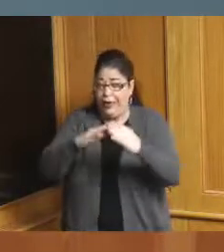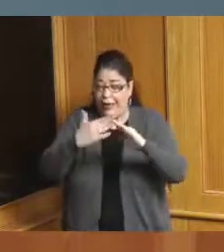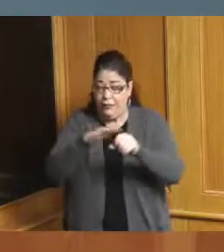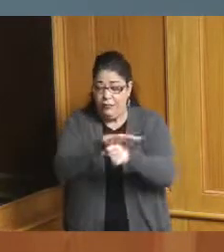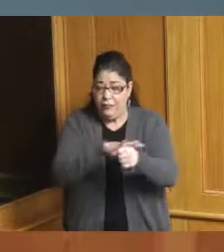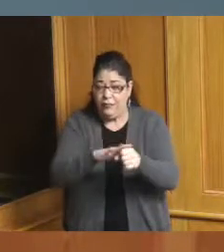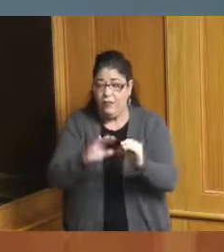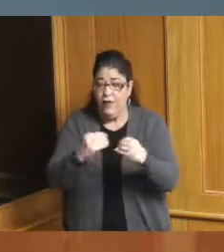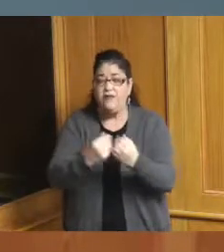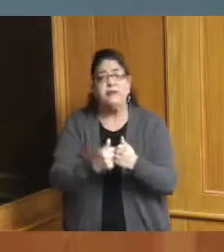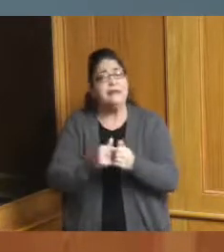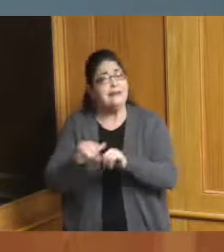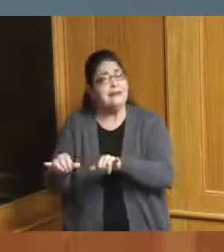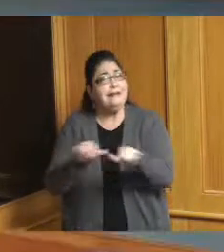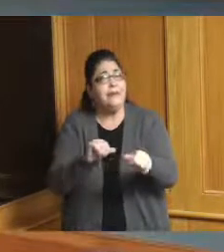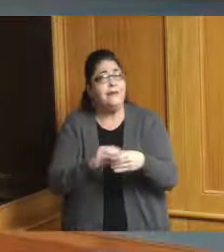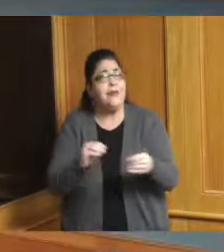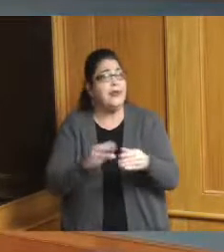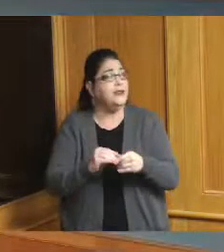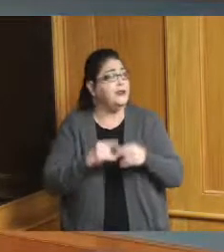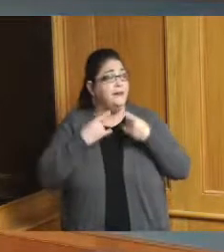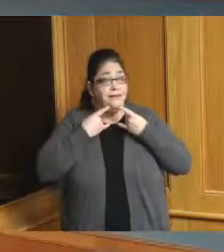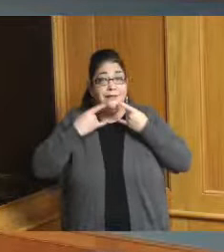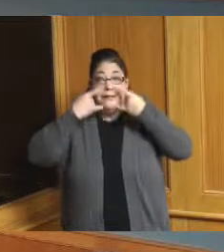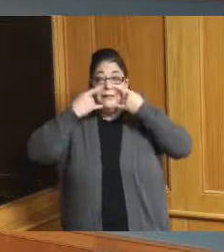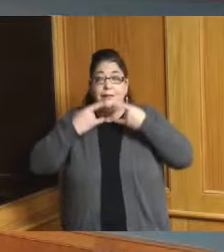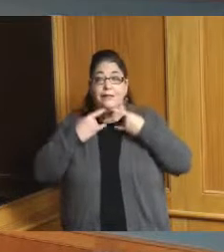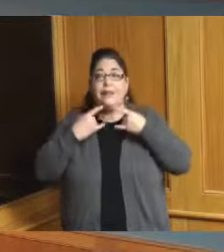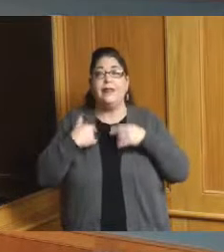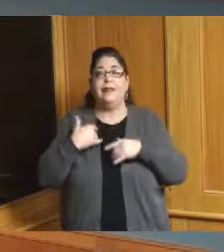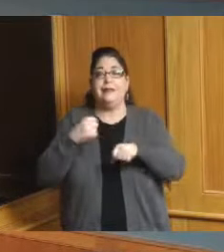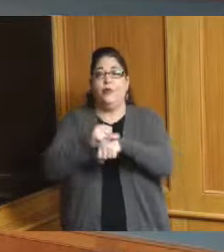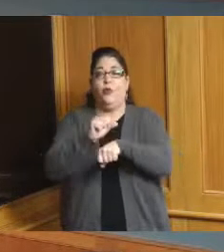President the reason I have to pull my mask down we are still working on my microphone and I want